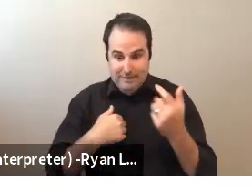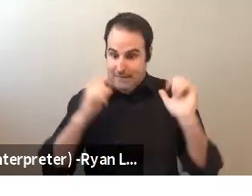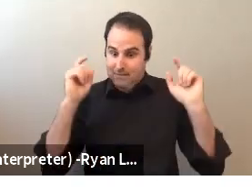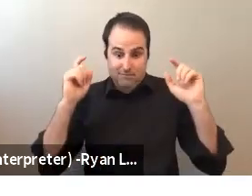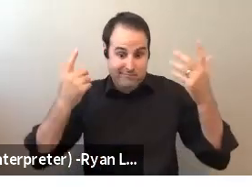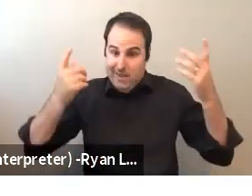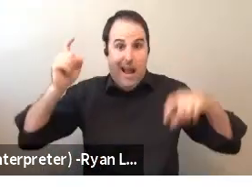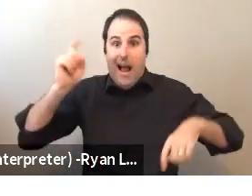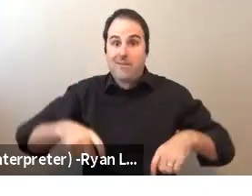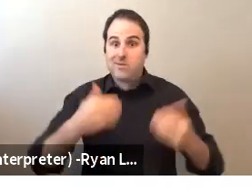Sally Potter: And then